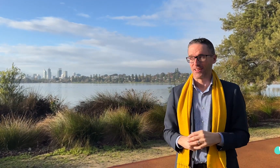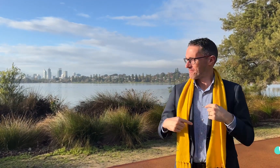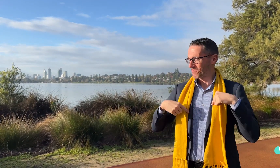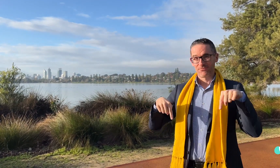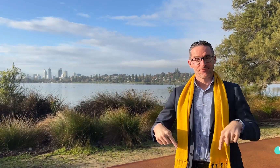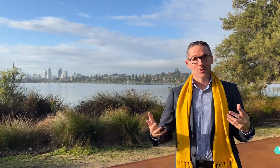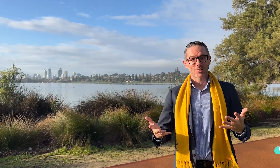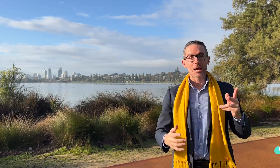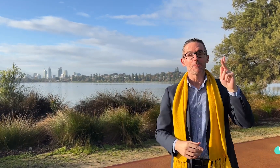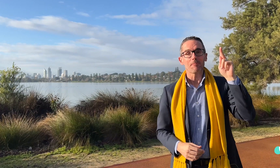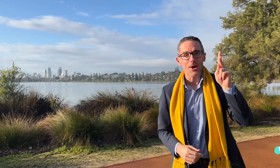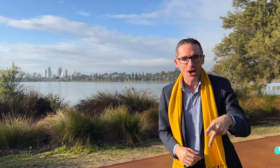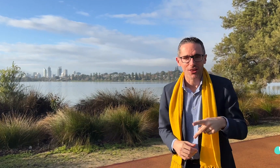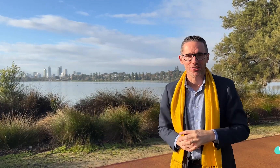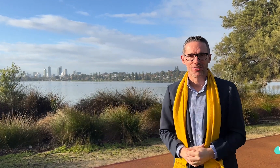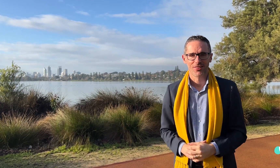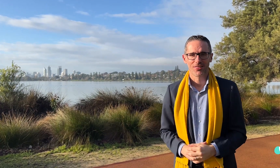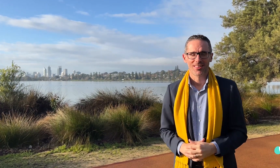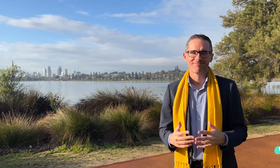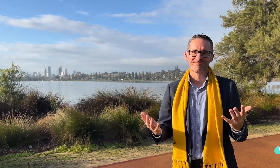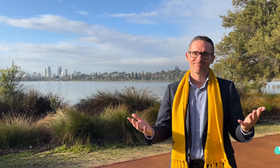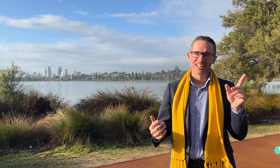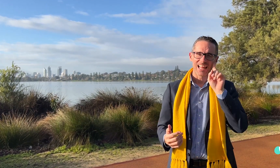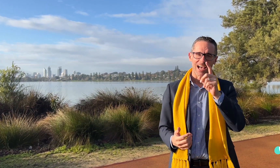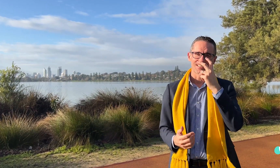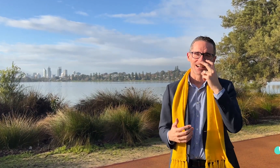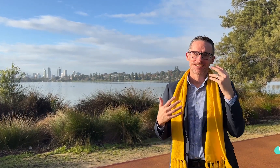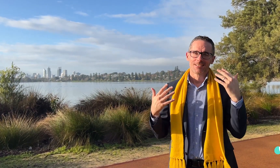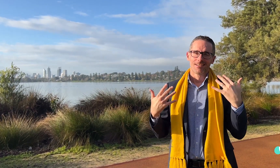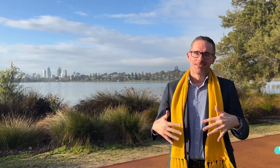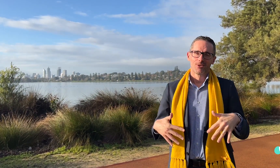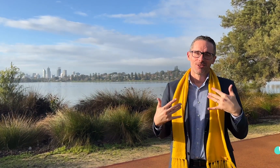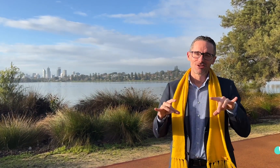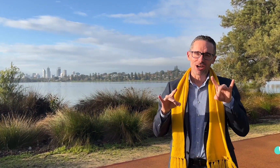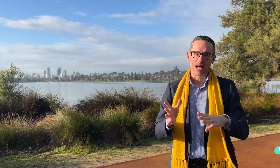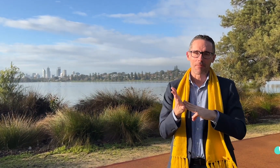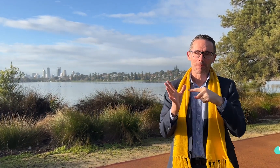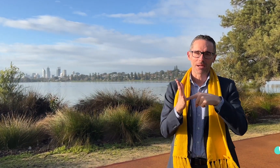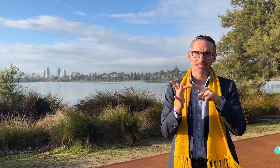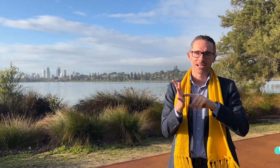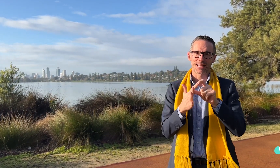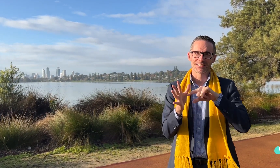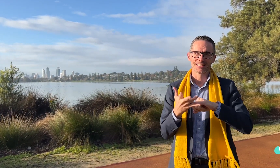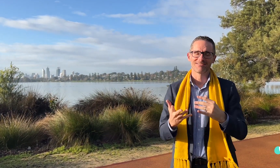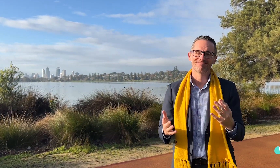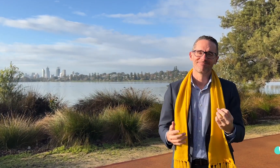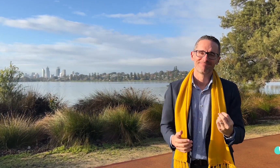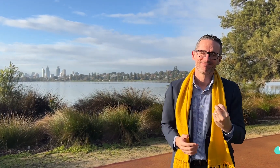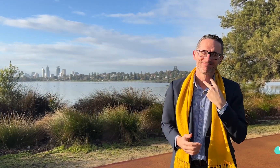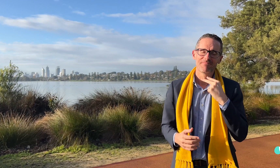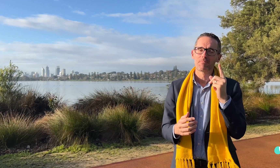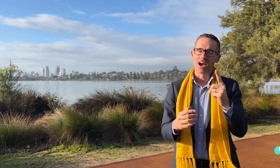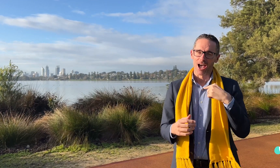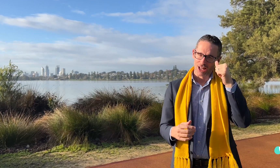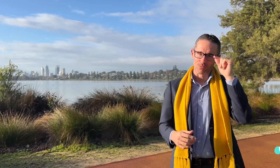I'm currently in Perth and last night we saw the devastating loss of the Australian Matildas,